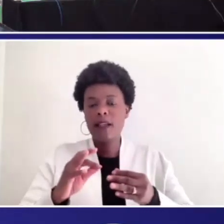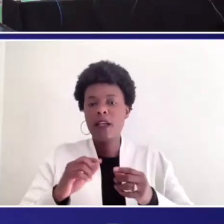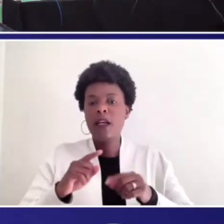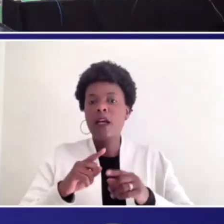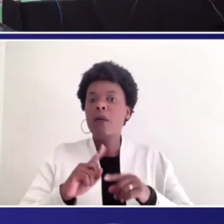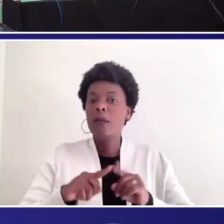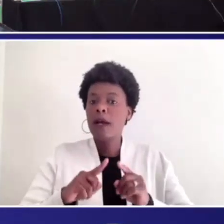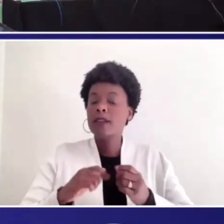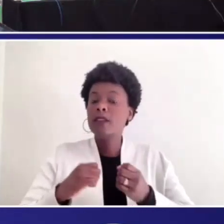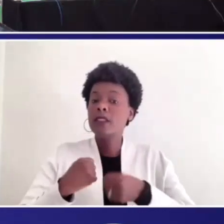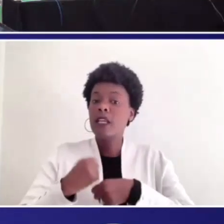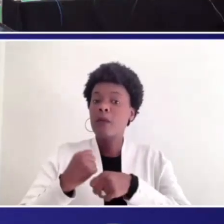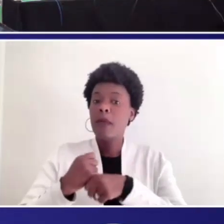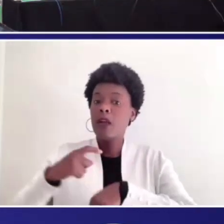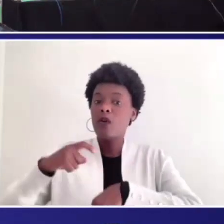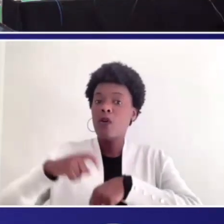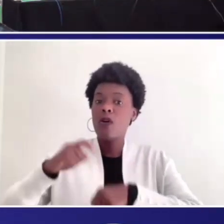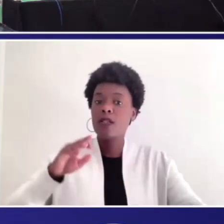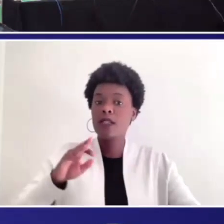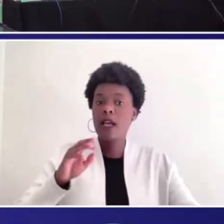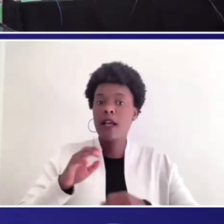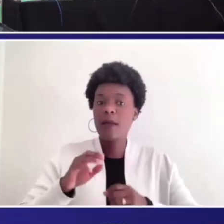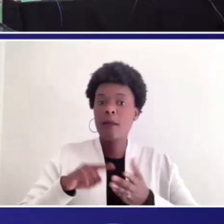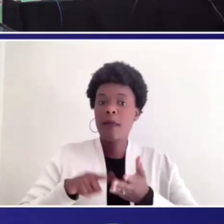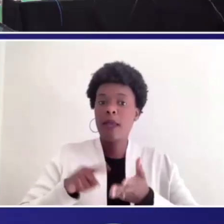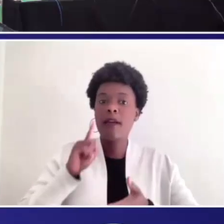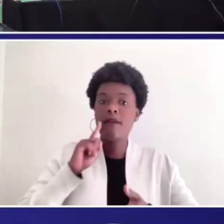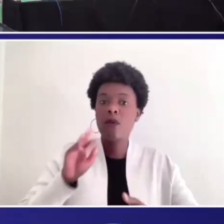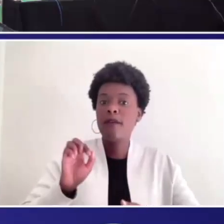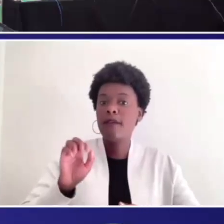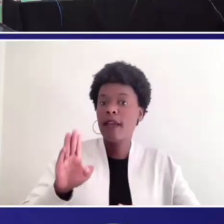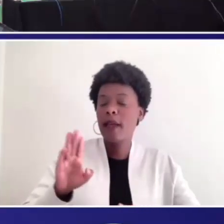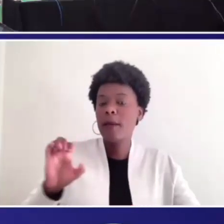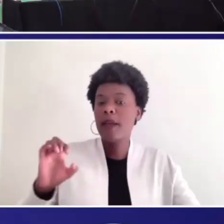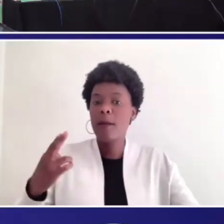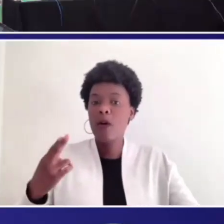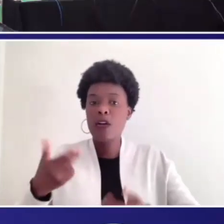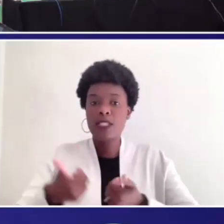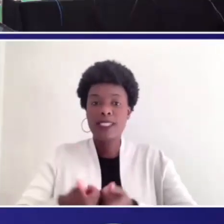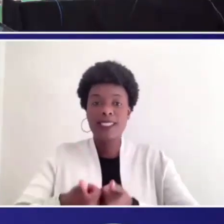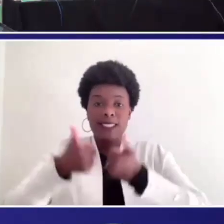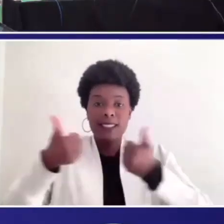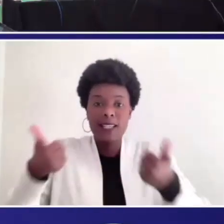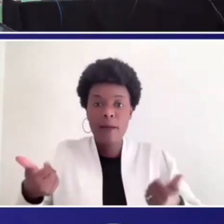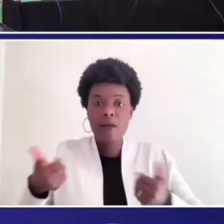February and an on-time payment for March, separate from the $300 that they made for